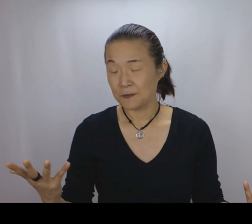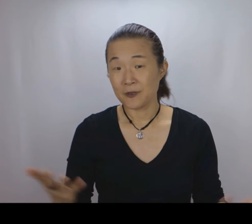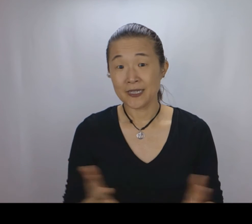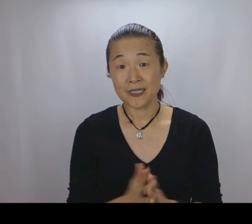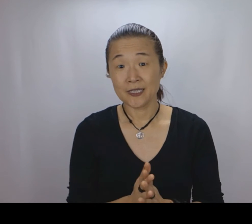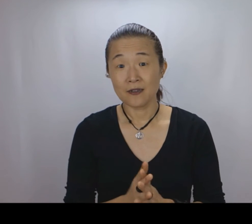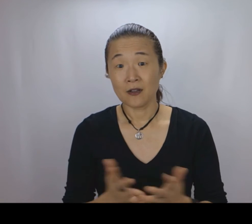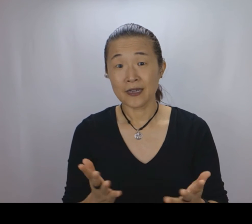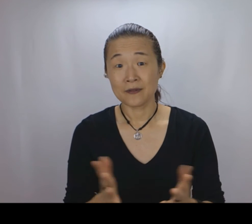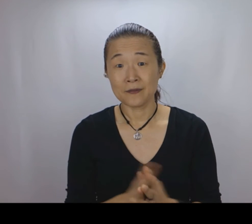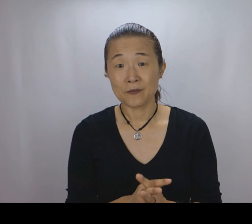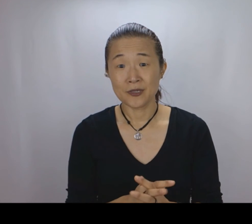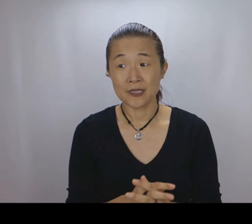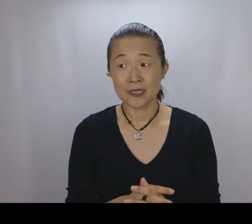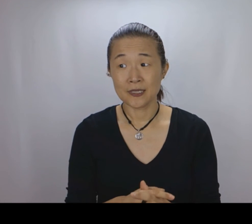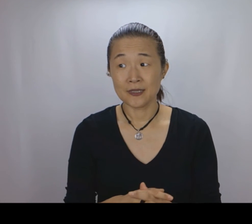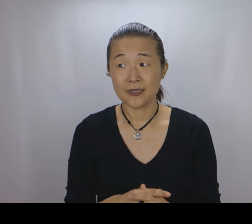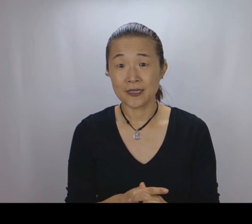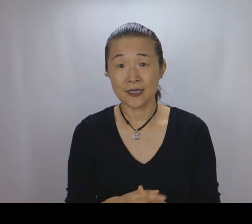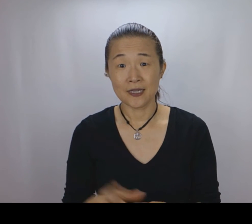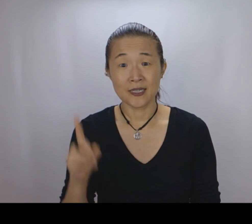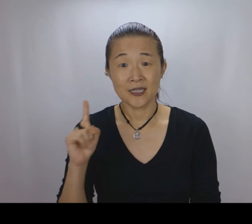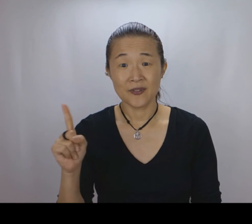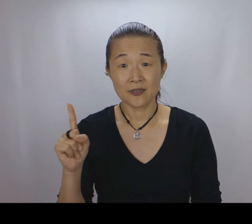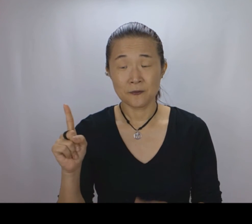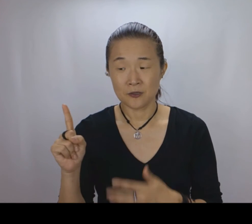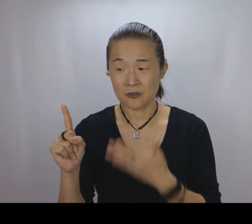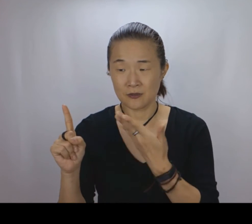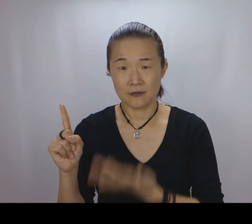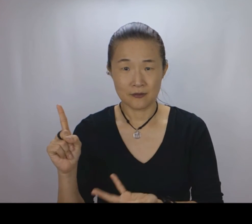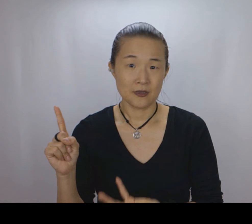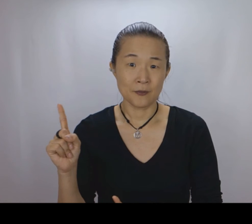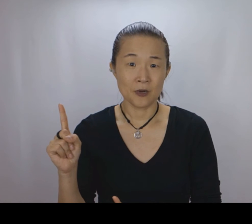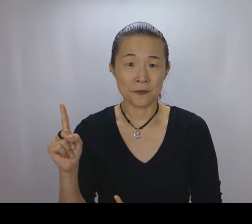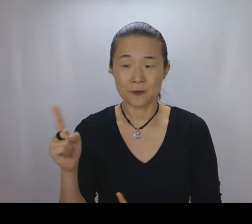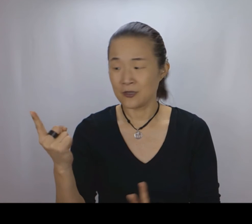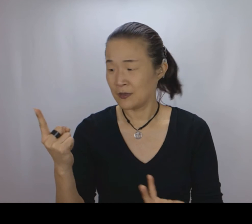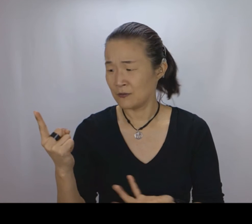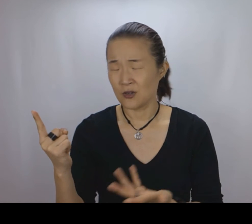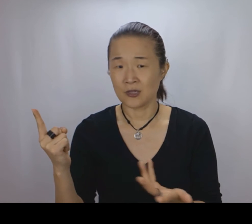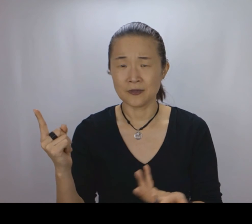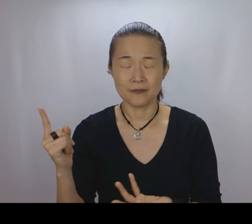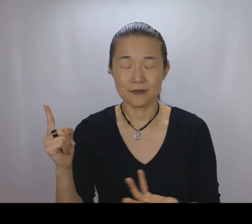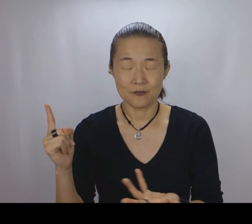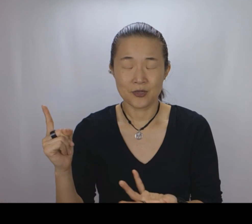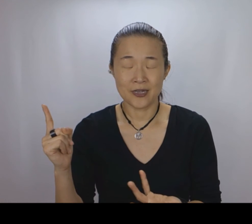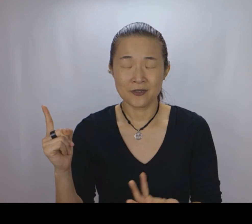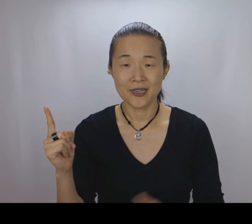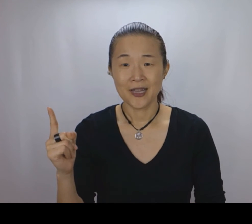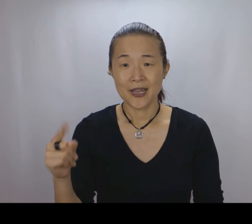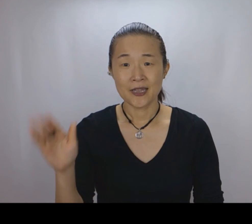It's pretty easy all you have to remember is index finger for a proper pronoun or pronoun,